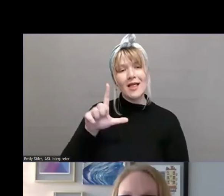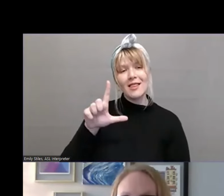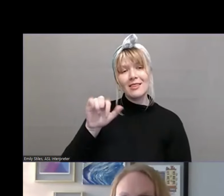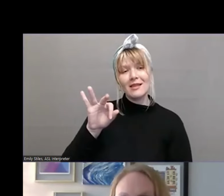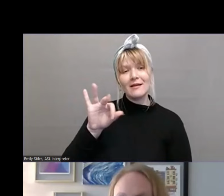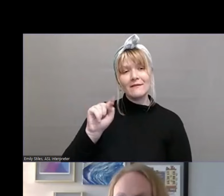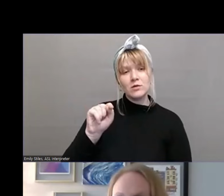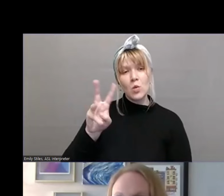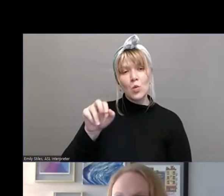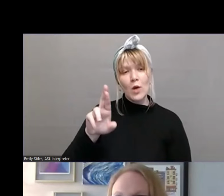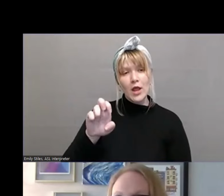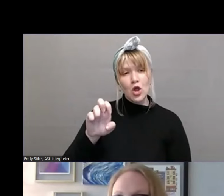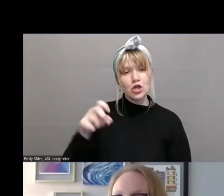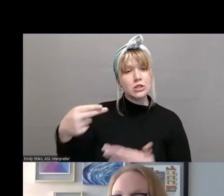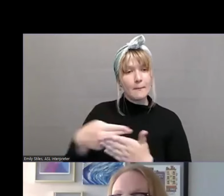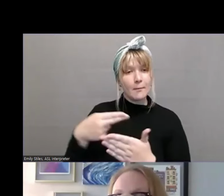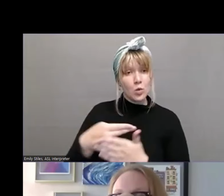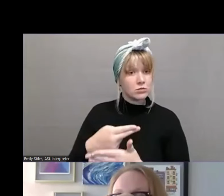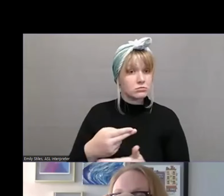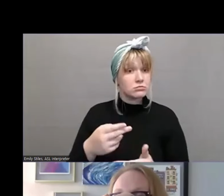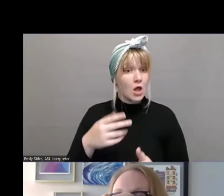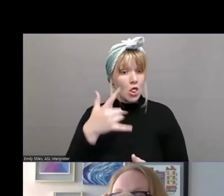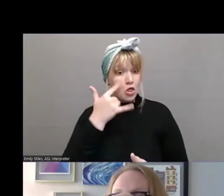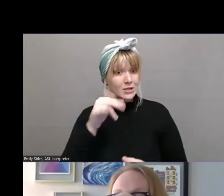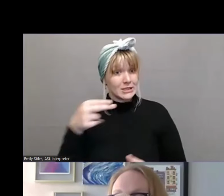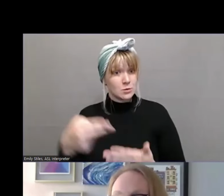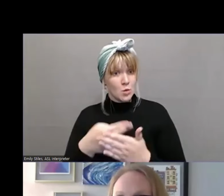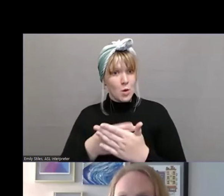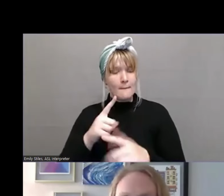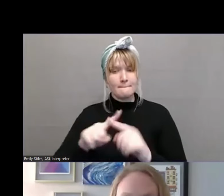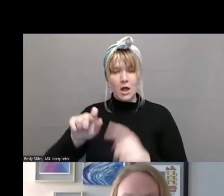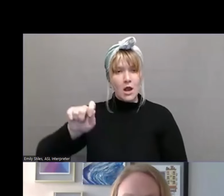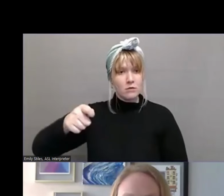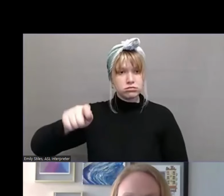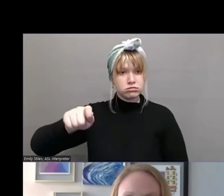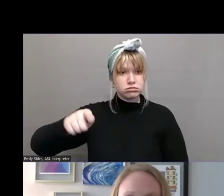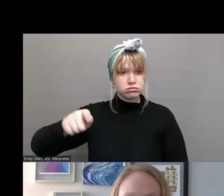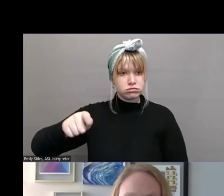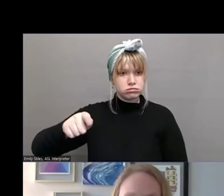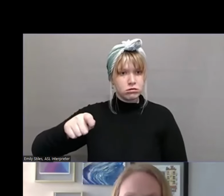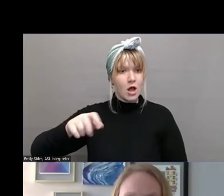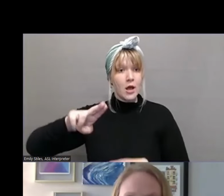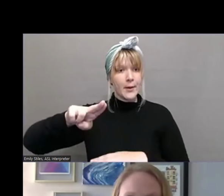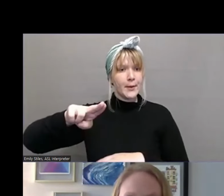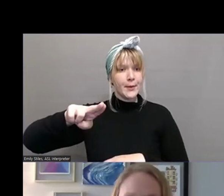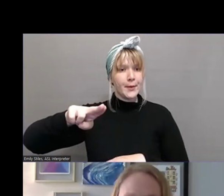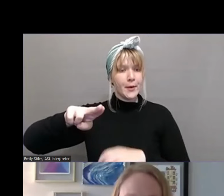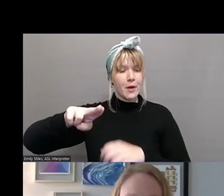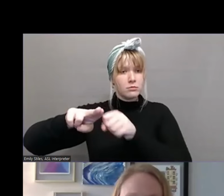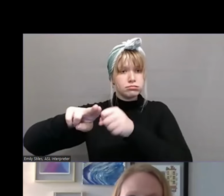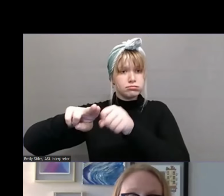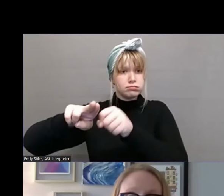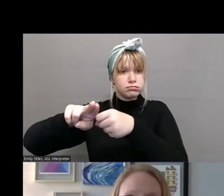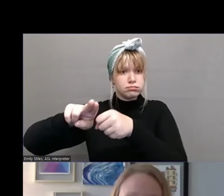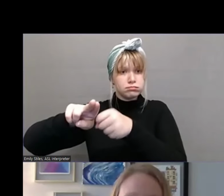spoon that counterbalances a tremor. He was able to eat independently and was so happy with finding this device, he turned